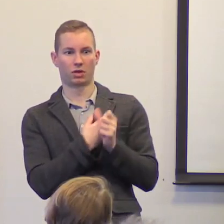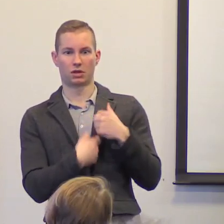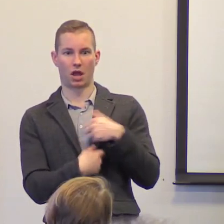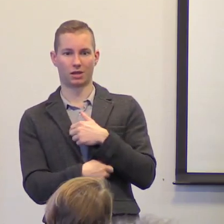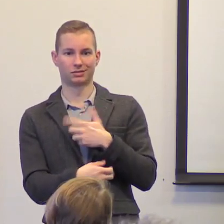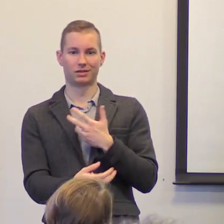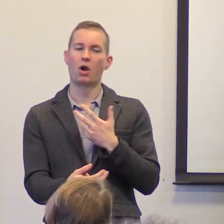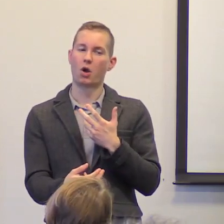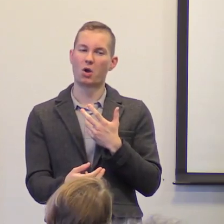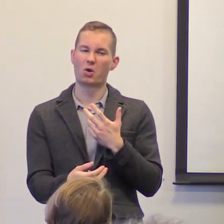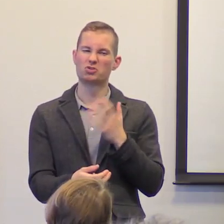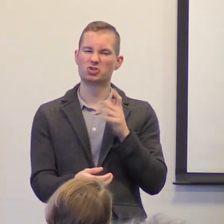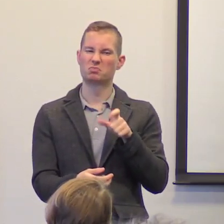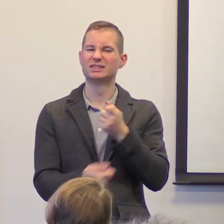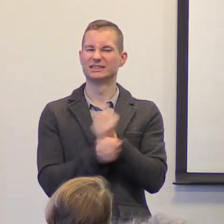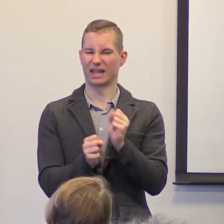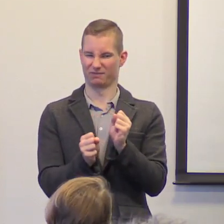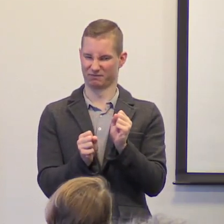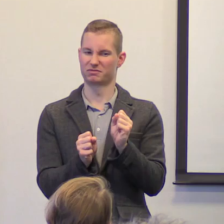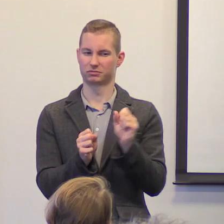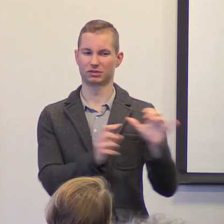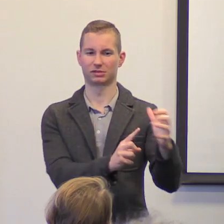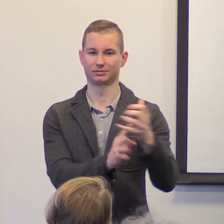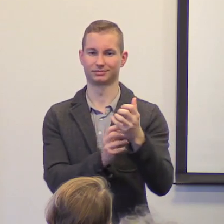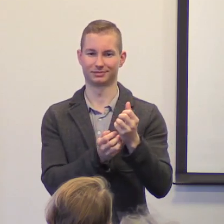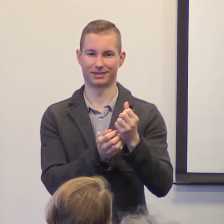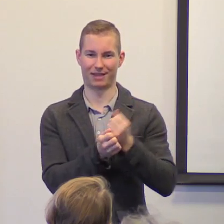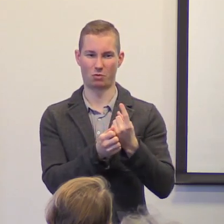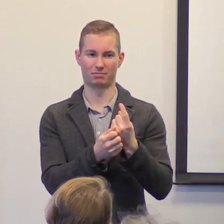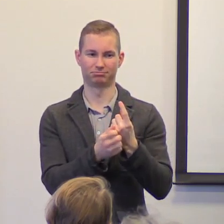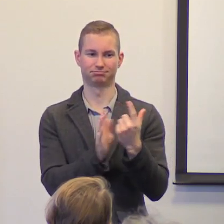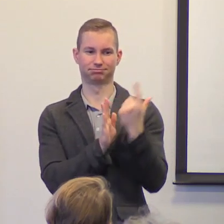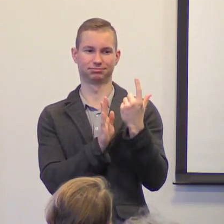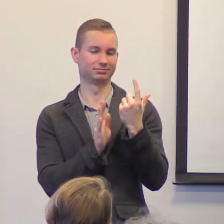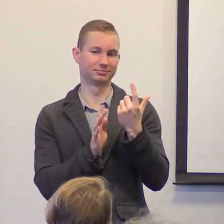safe than sorry, better to just have everybody prohibited from working.